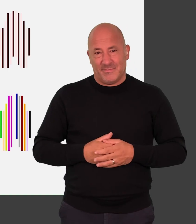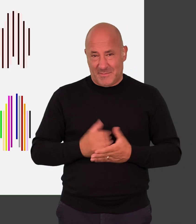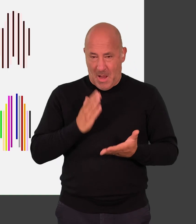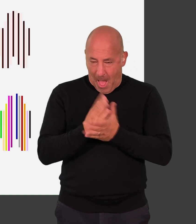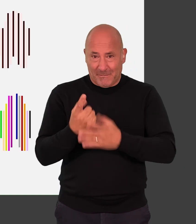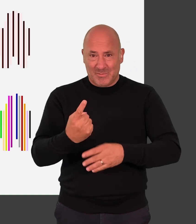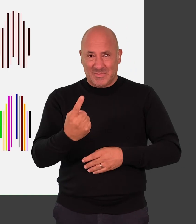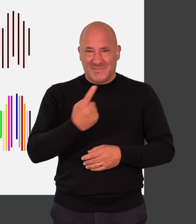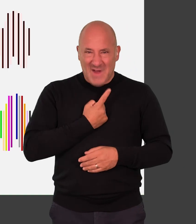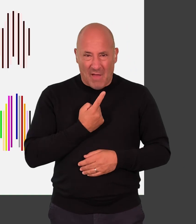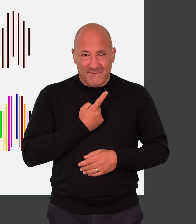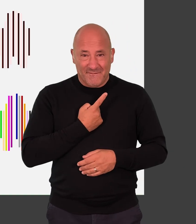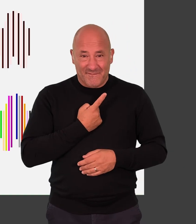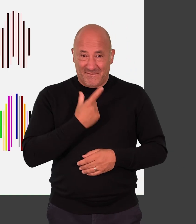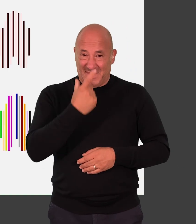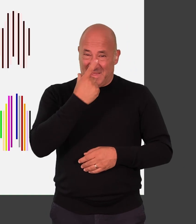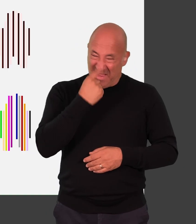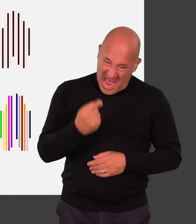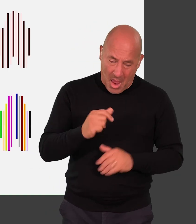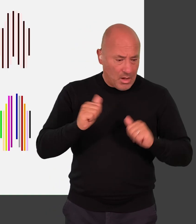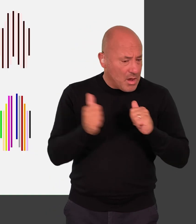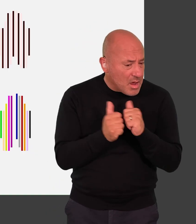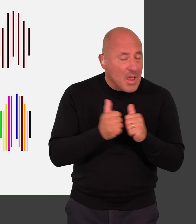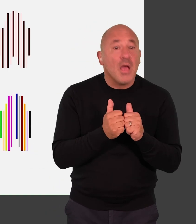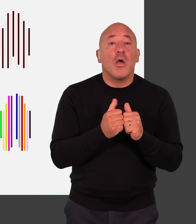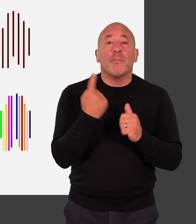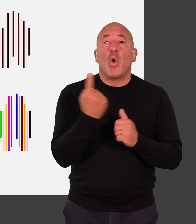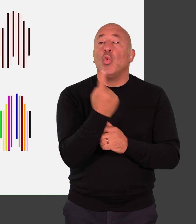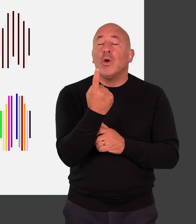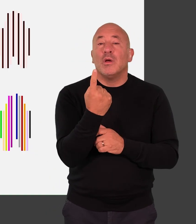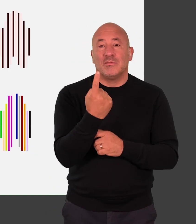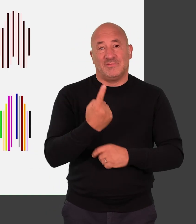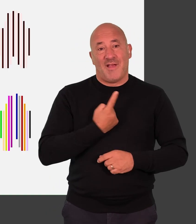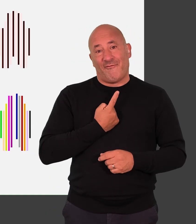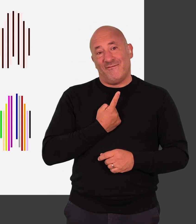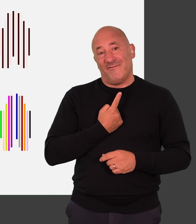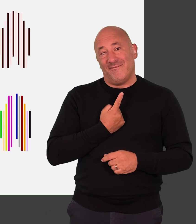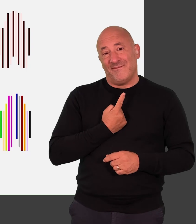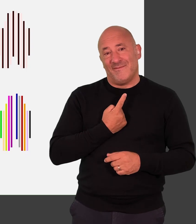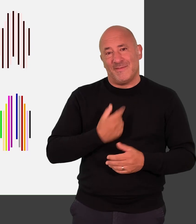Being their genuine self is only quantifiable by the person themselves.